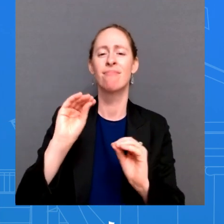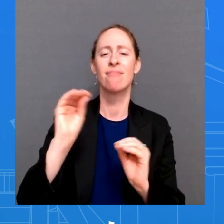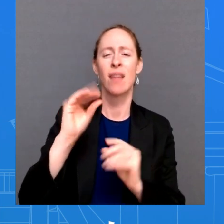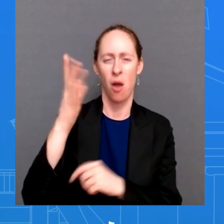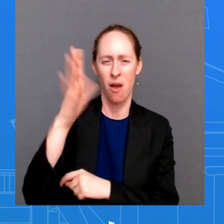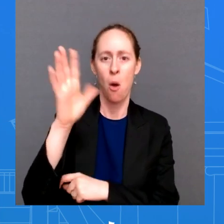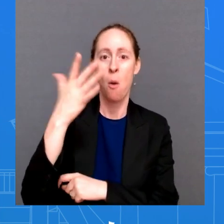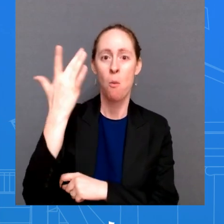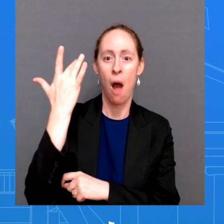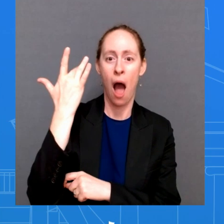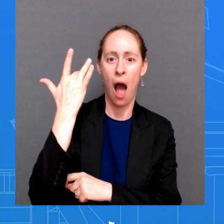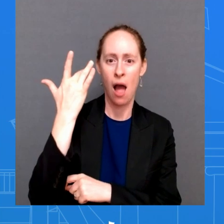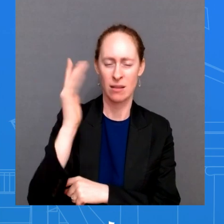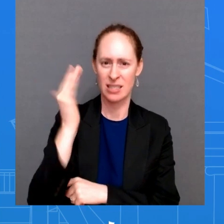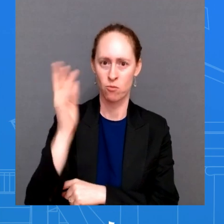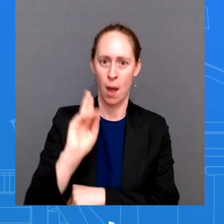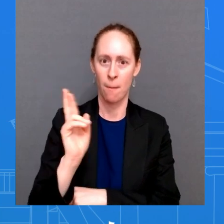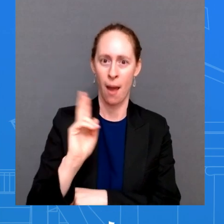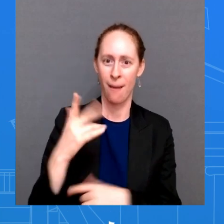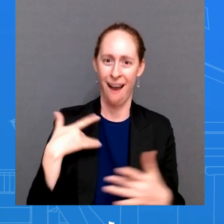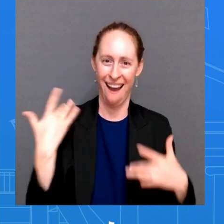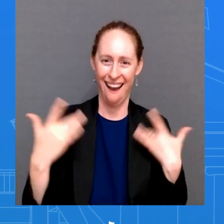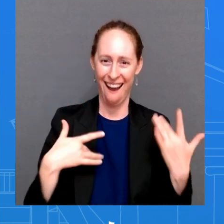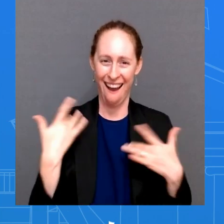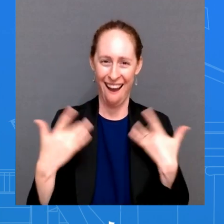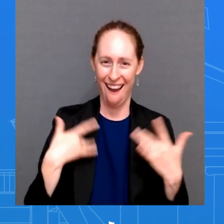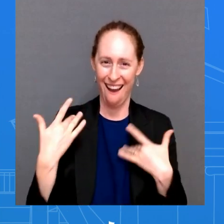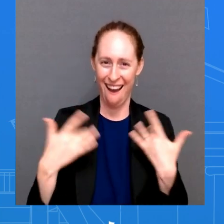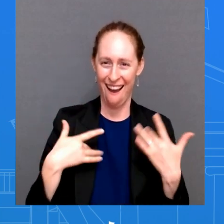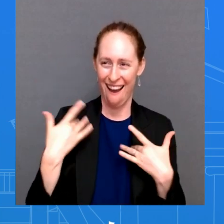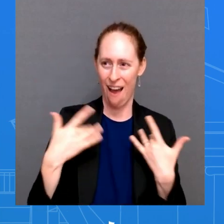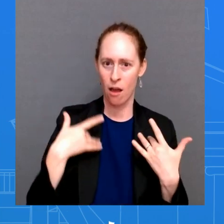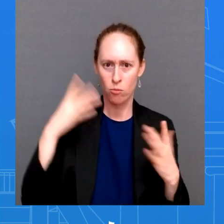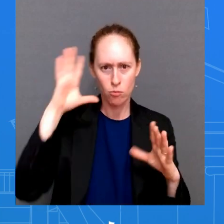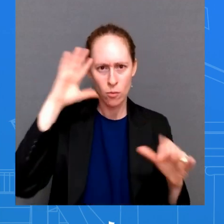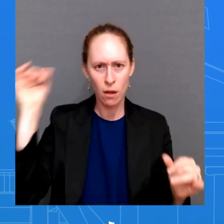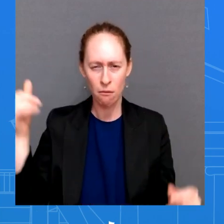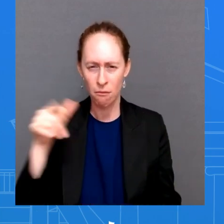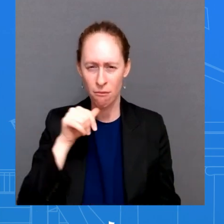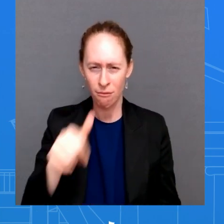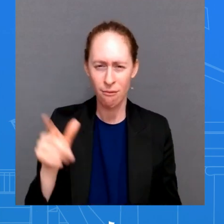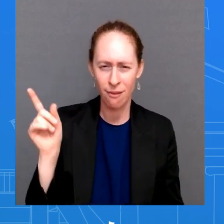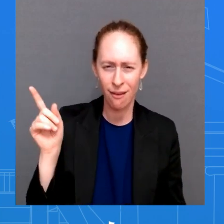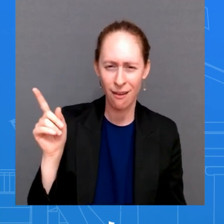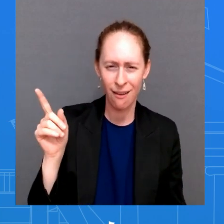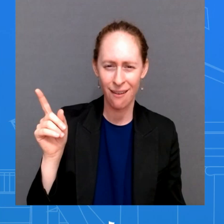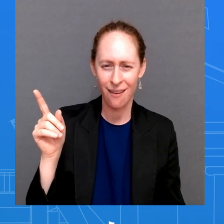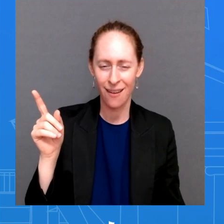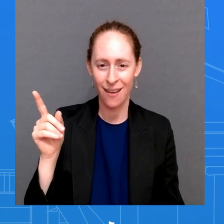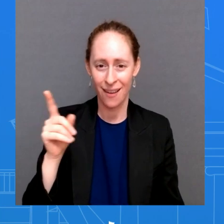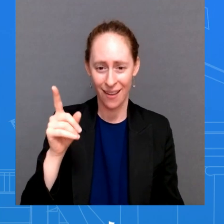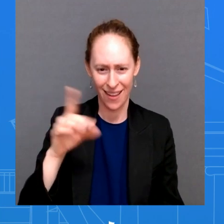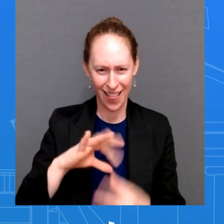The Press: Do I have jazz hands? Ms. Jean-Pierre: Do they have jazz hands? The Press: Do they? Ms. Jean-Pierre: You said "jazzed" -- that they're feeling "jazzed." The Press: We can have our Hill team check.